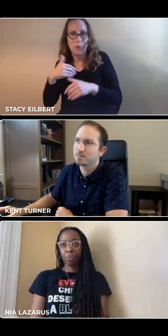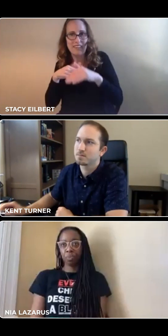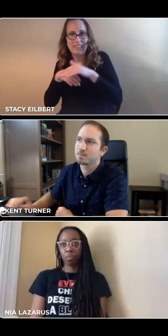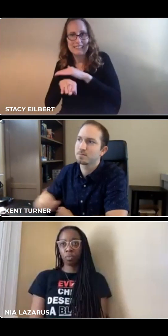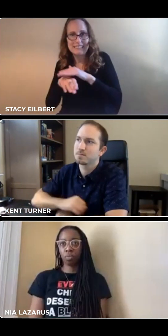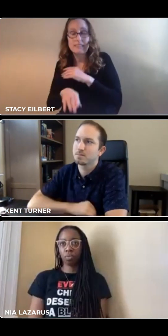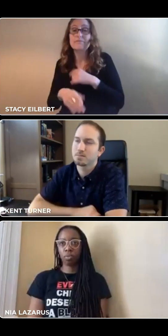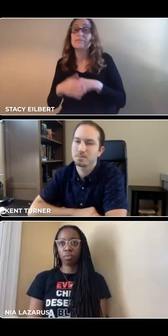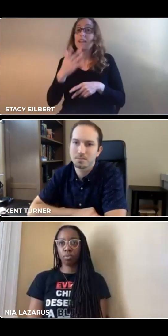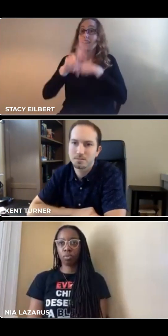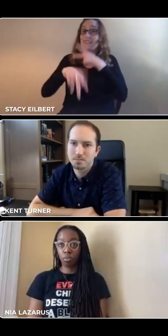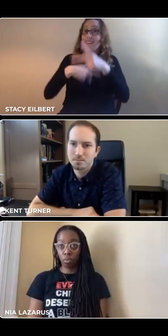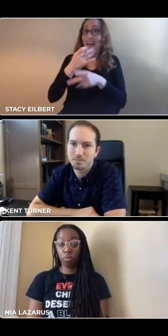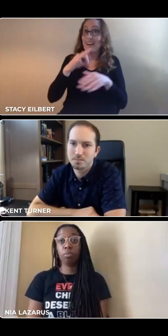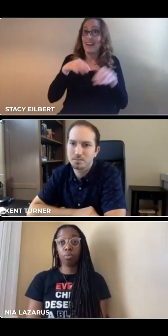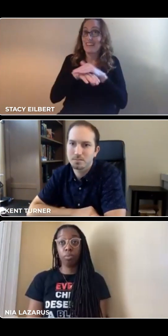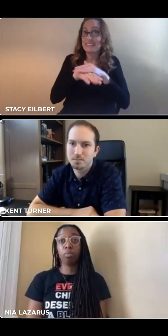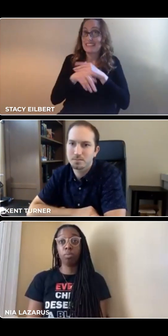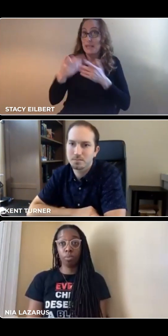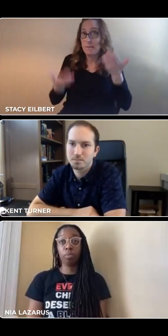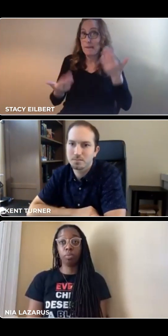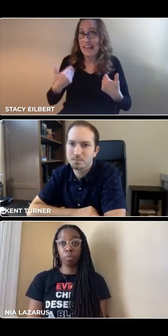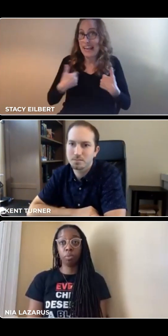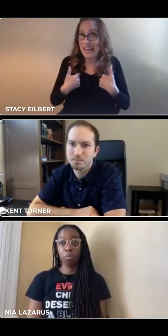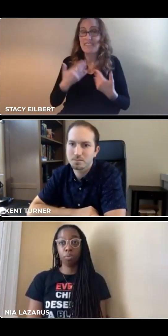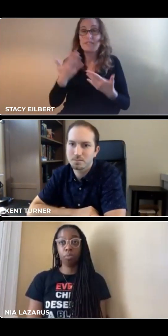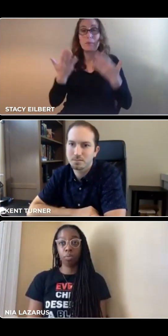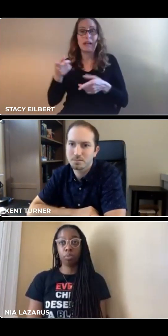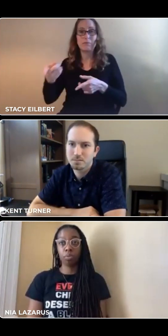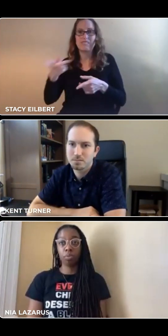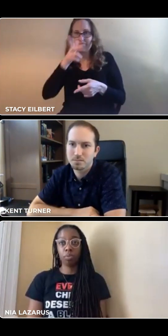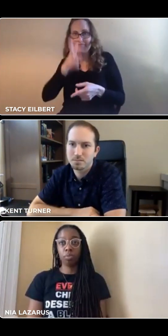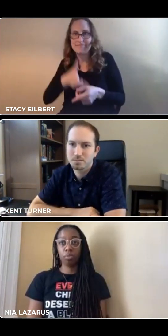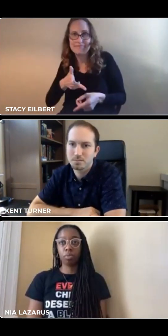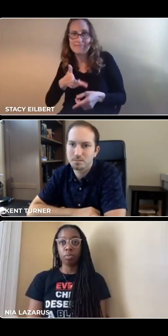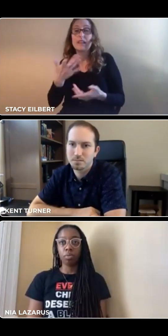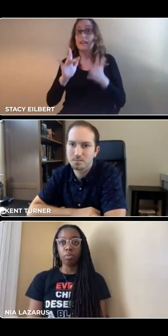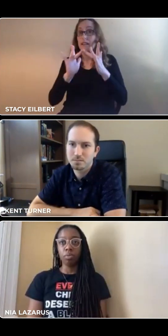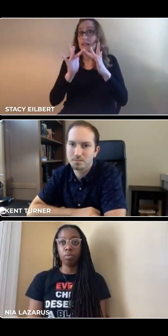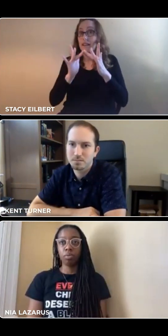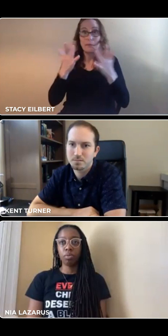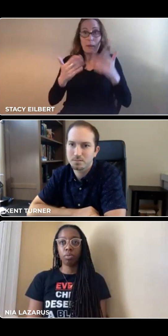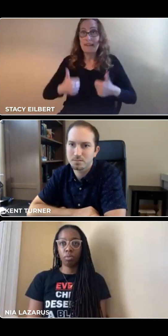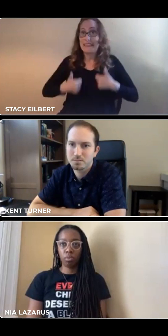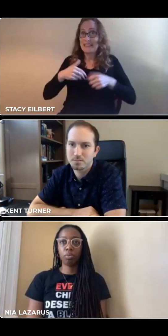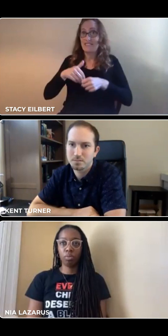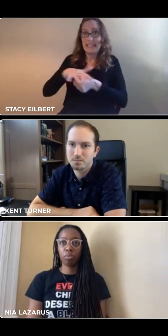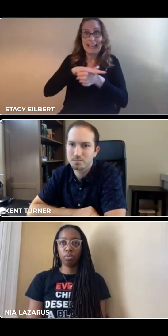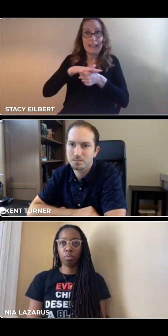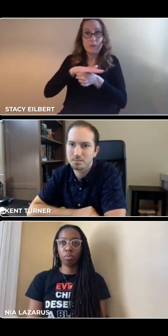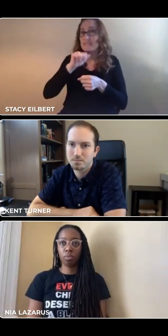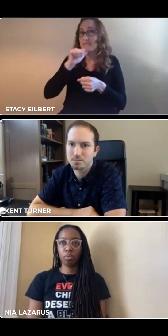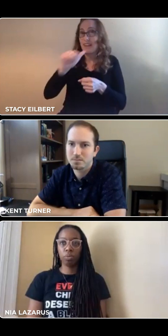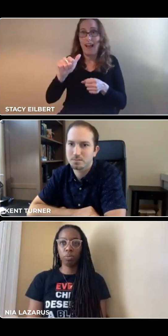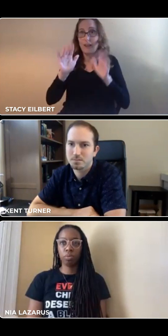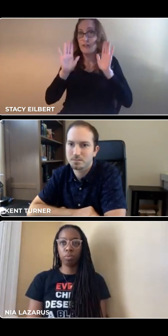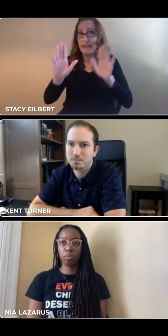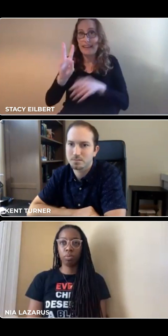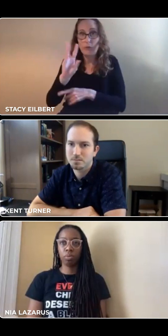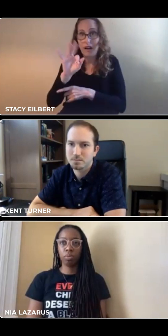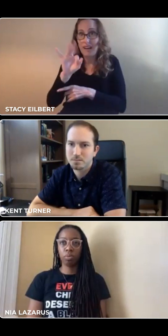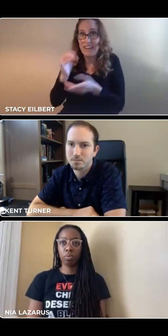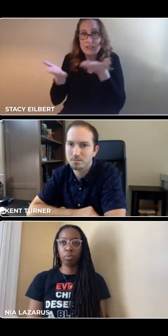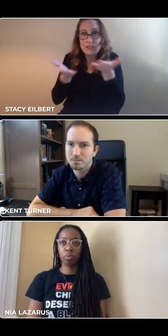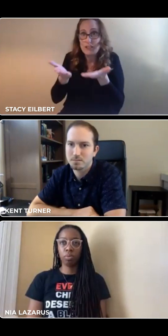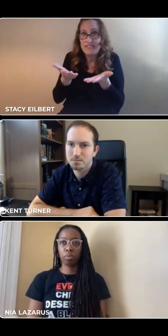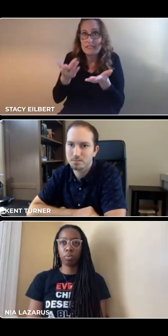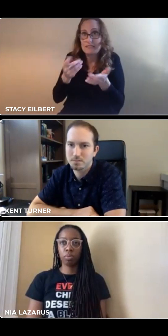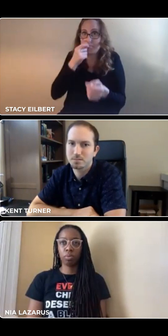come from diverse settings. And, some students may have access to Internet. Some may live